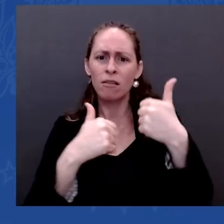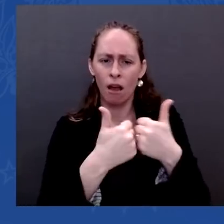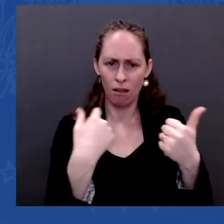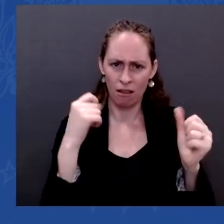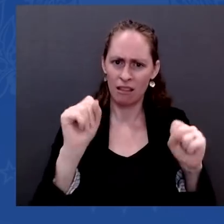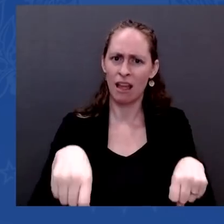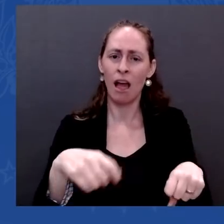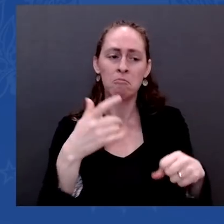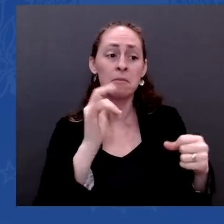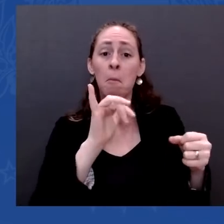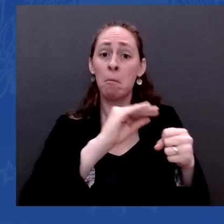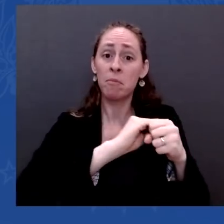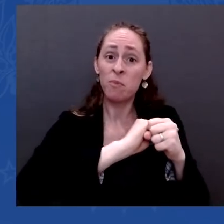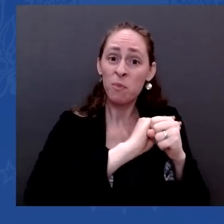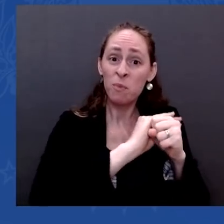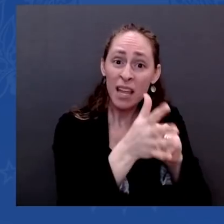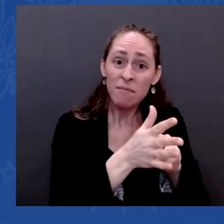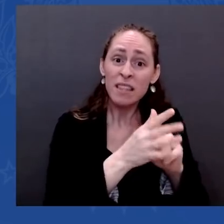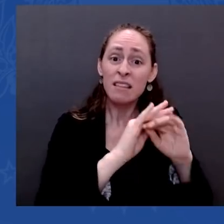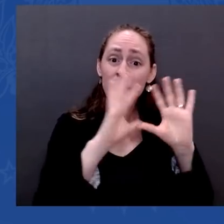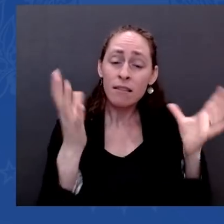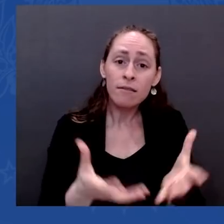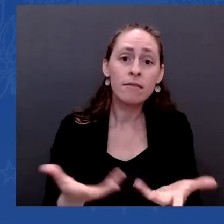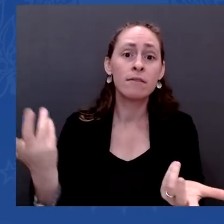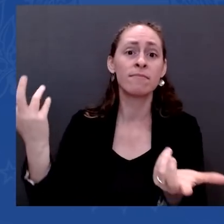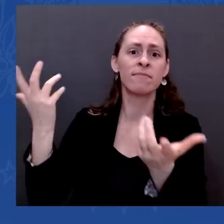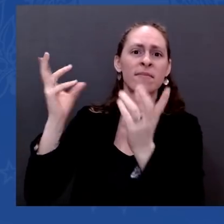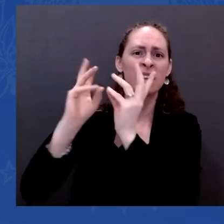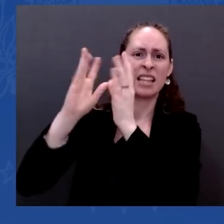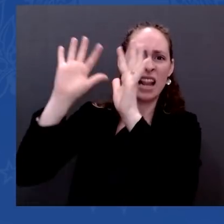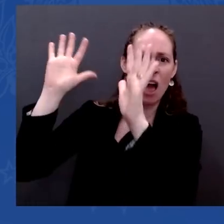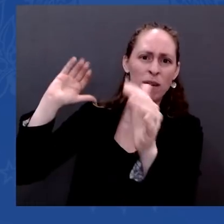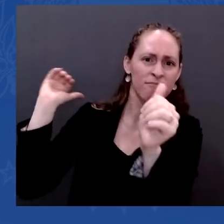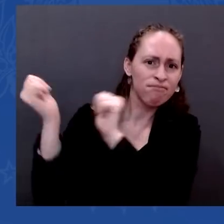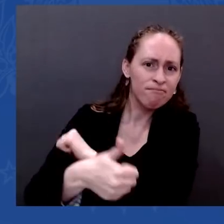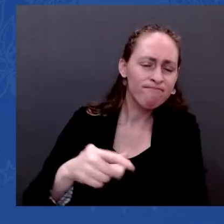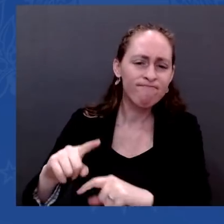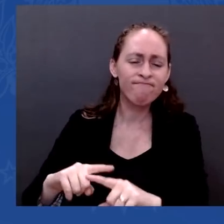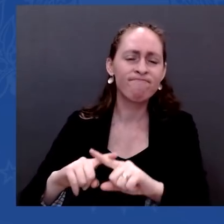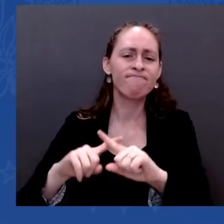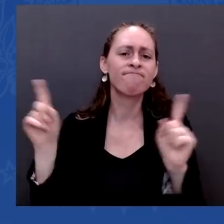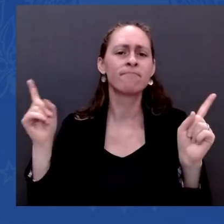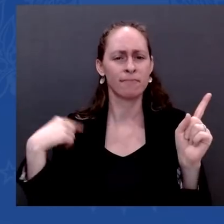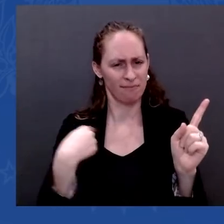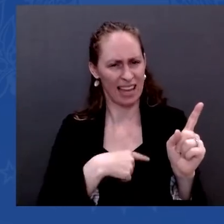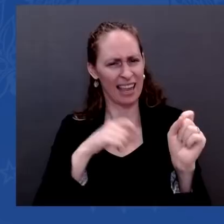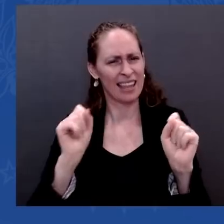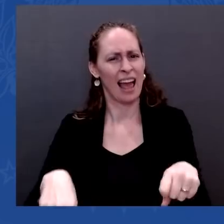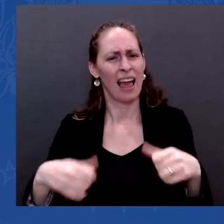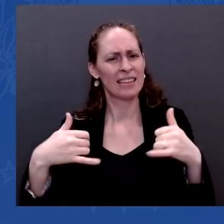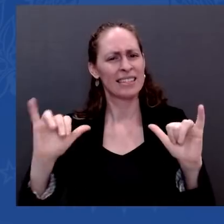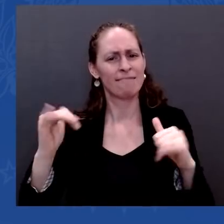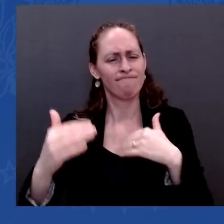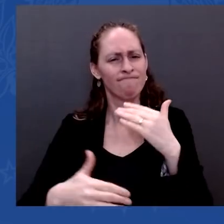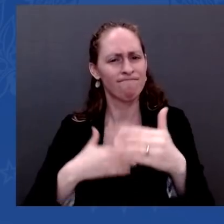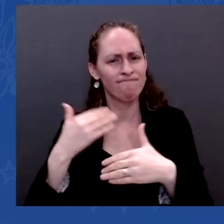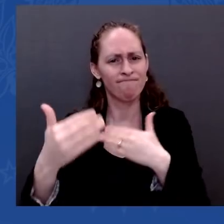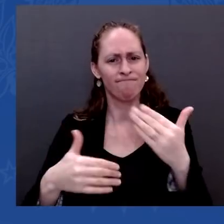So, the bottom line is this: Whether as Allies in NATO, partners through the European Union, as leaders of the G7 and G20,